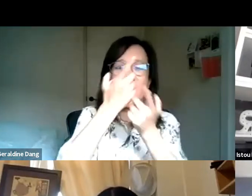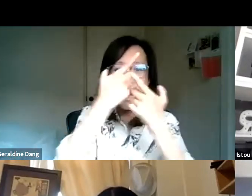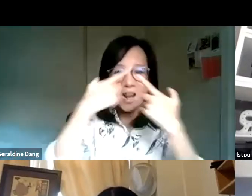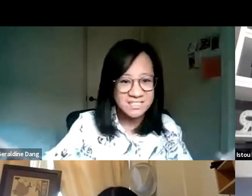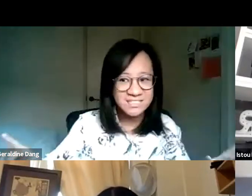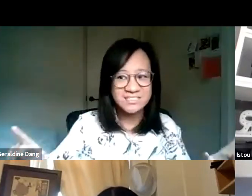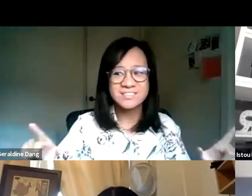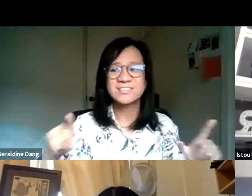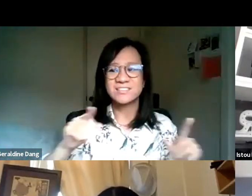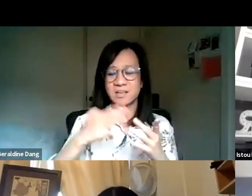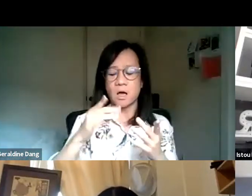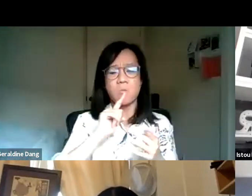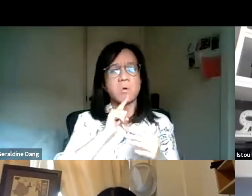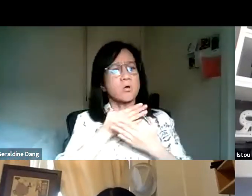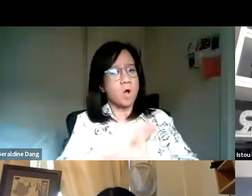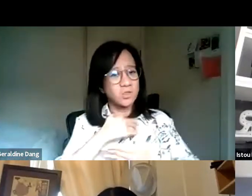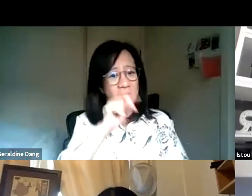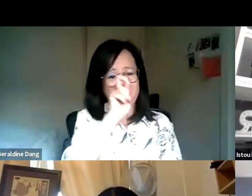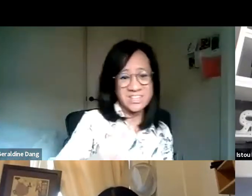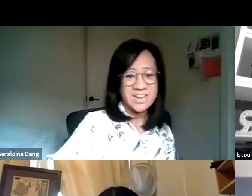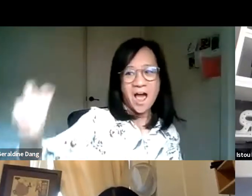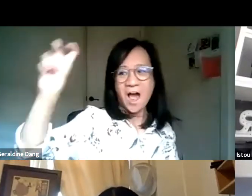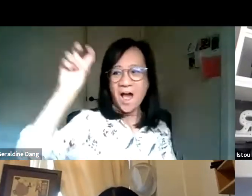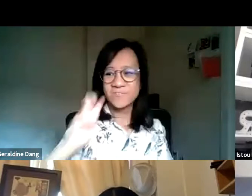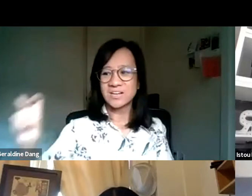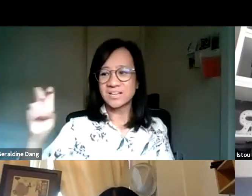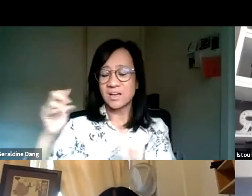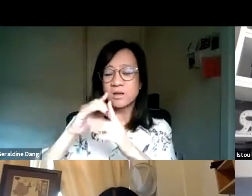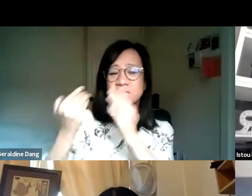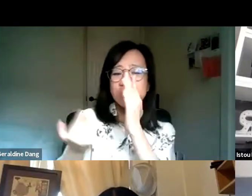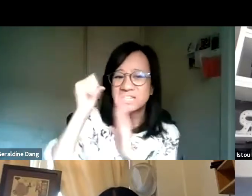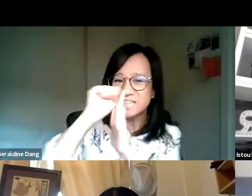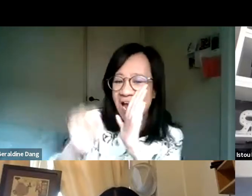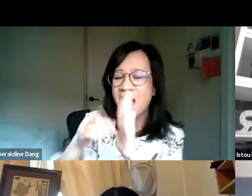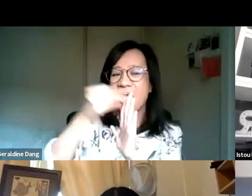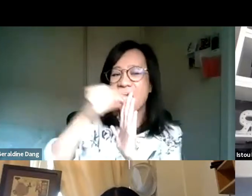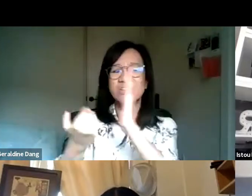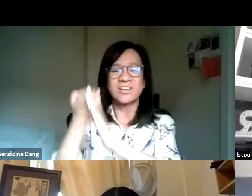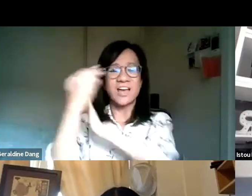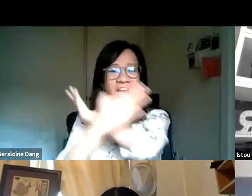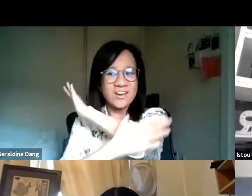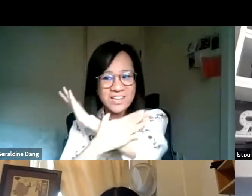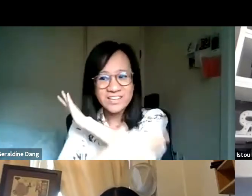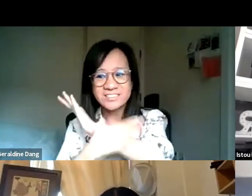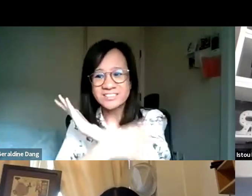And I love learning new cultures, new foods, new languages, traveling, going to different